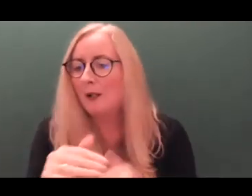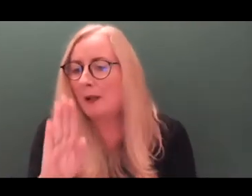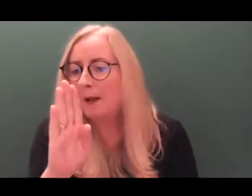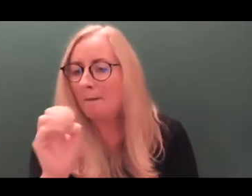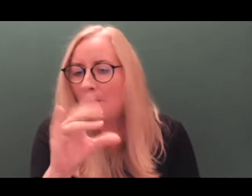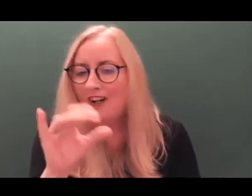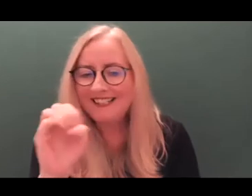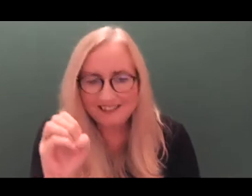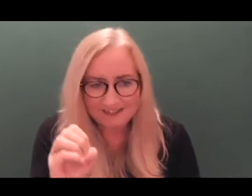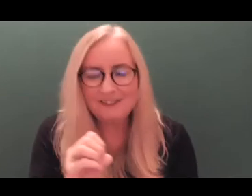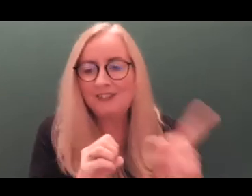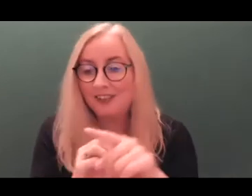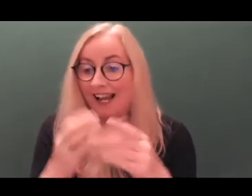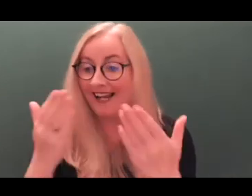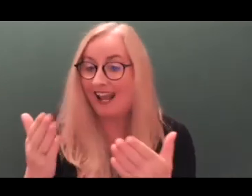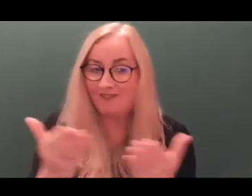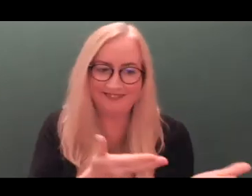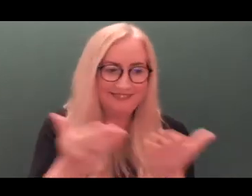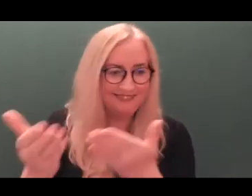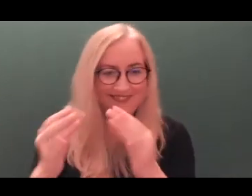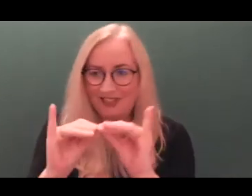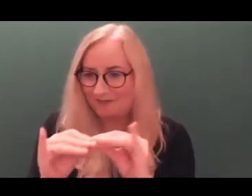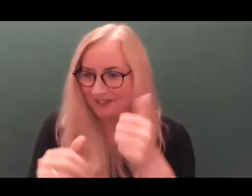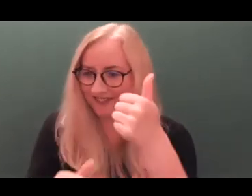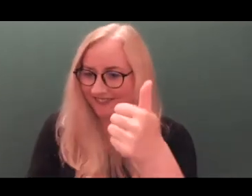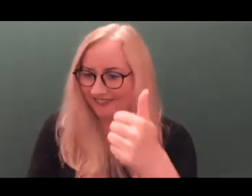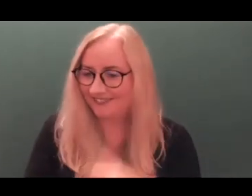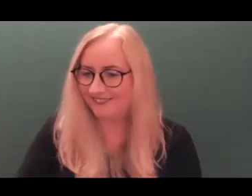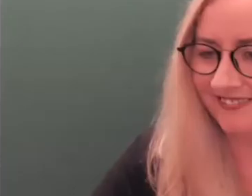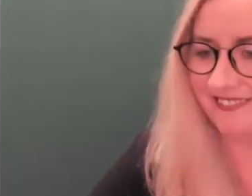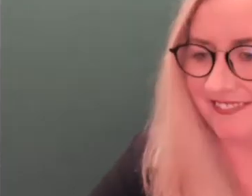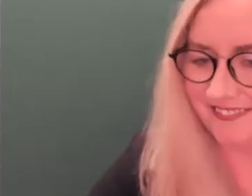coming at it from a different perspective, if you again would comment on the question, how